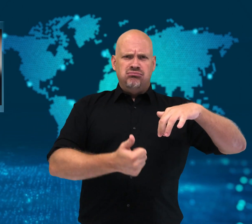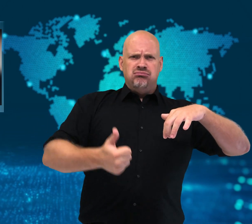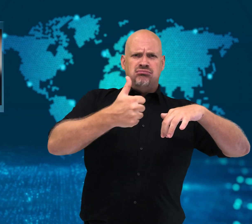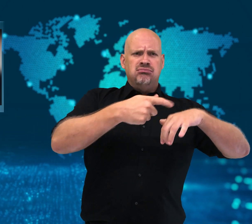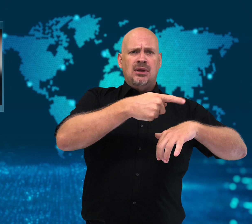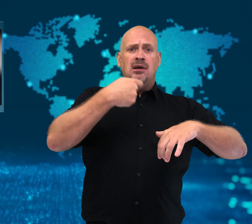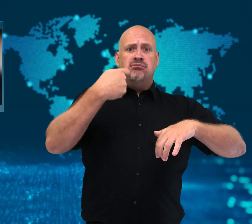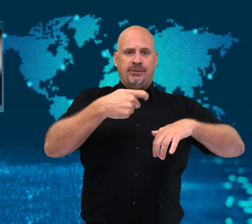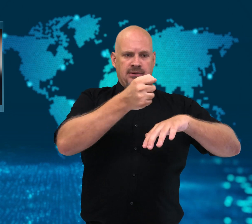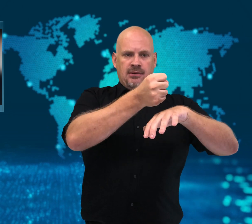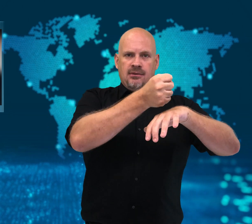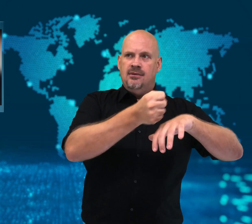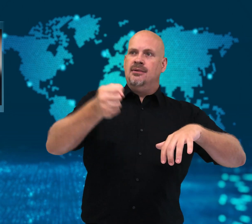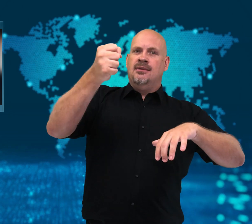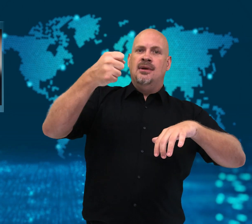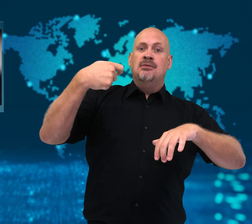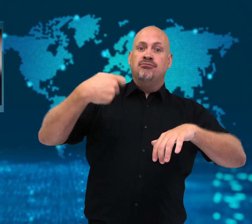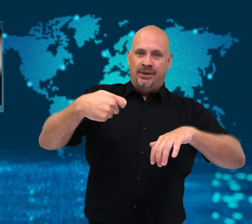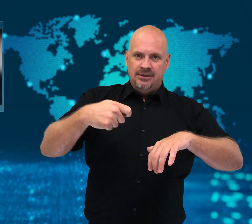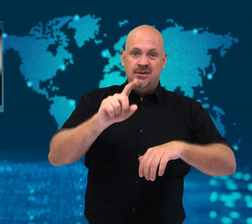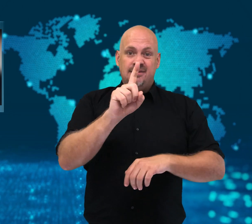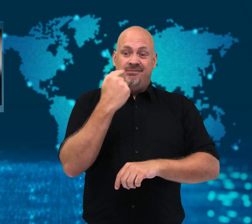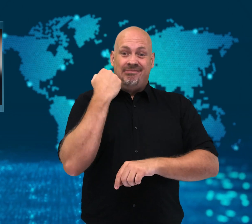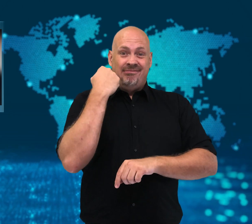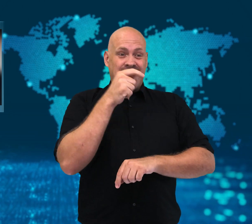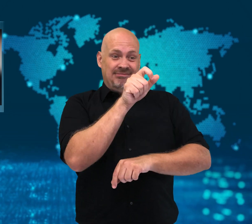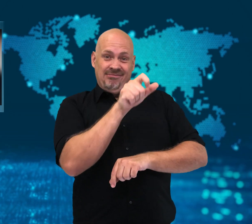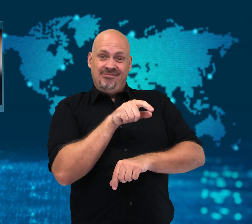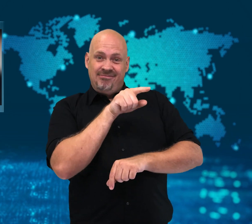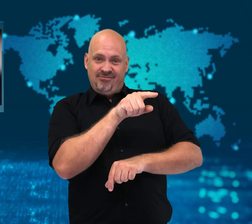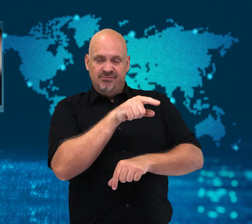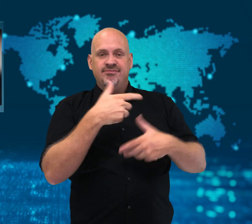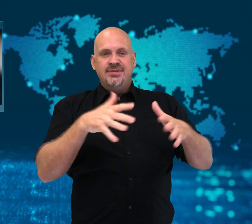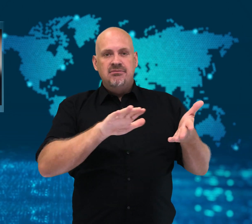but he recently died of COVID-19.